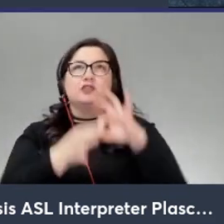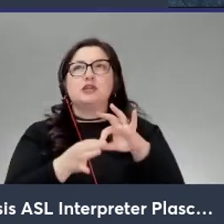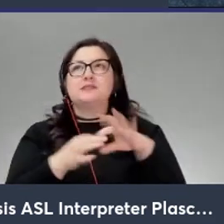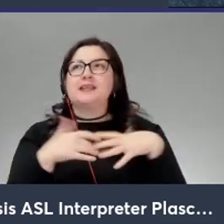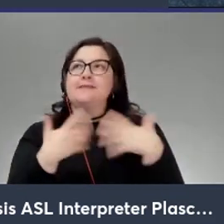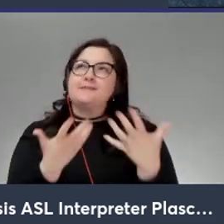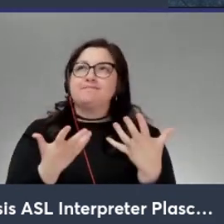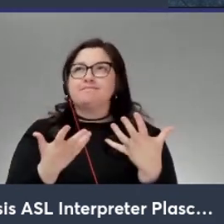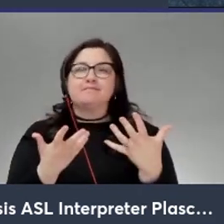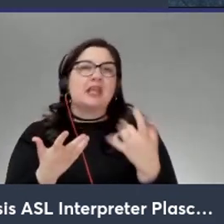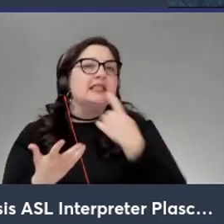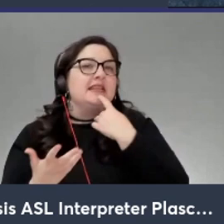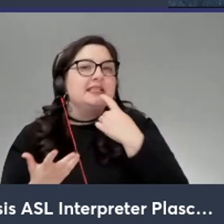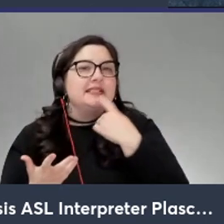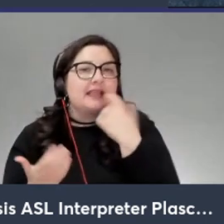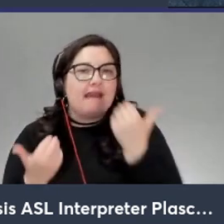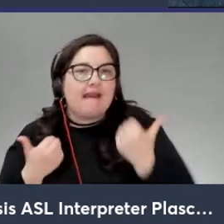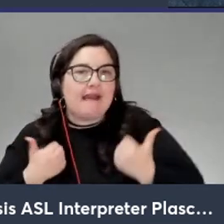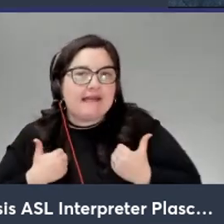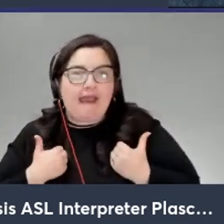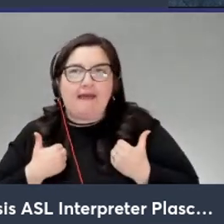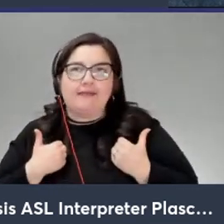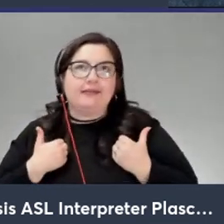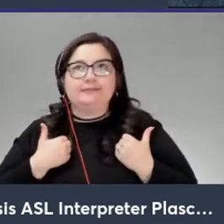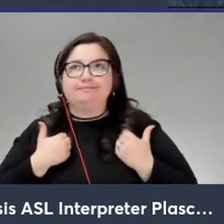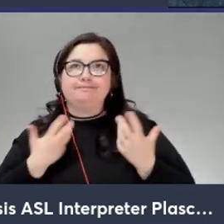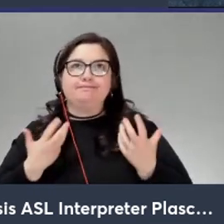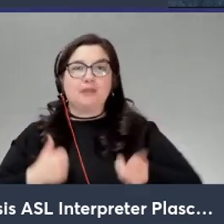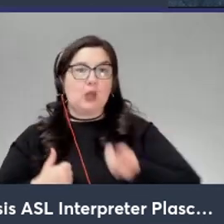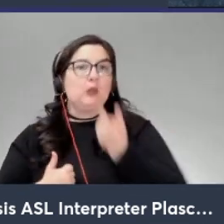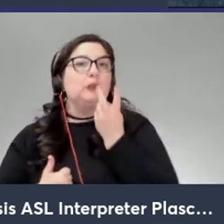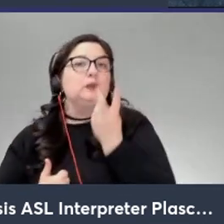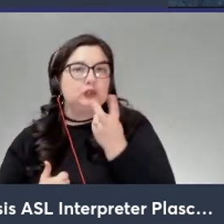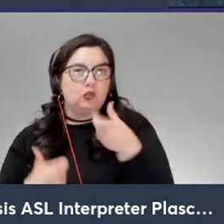let's say I had two electronic chips,